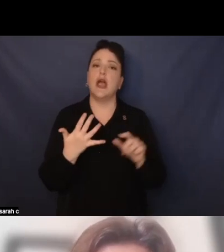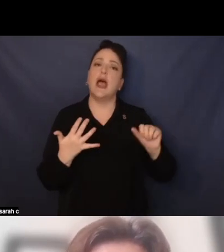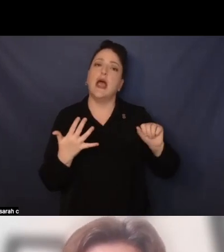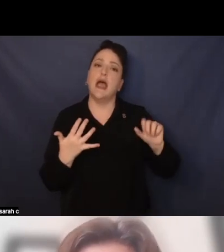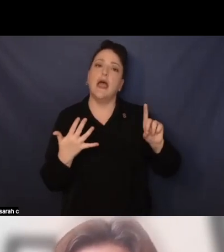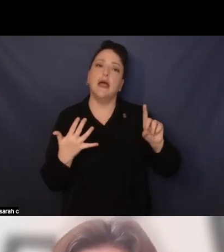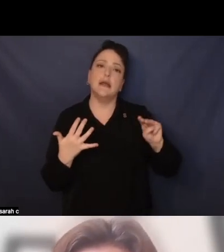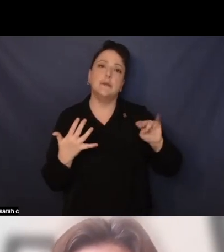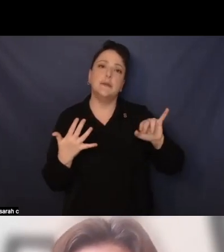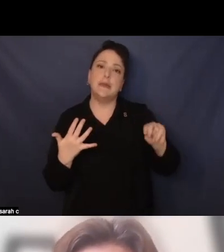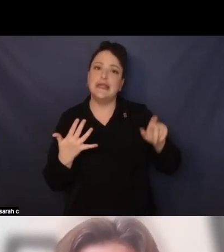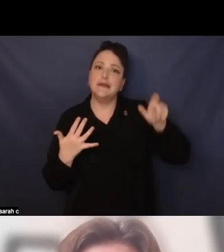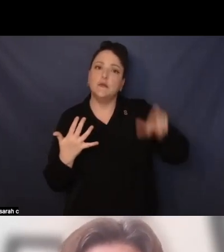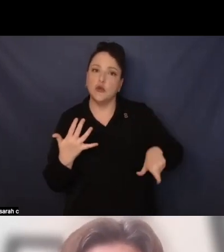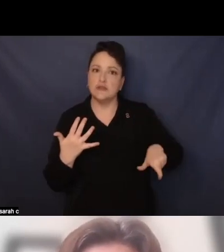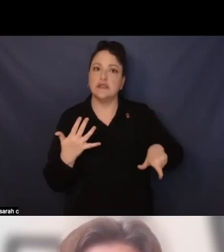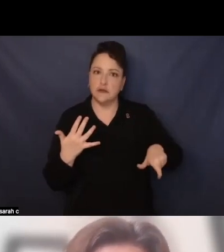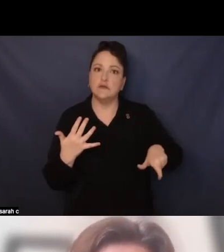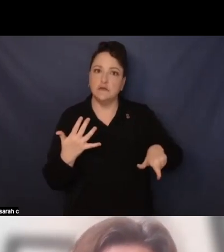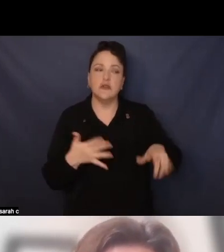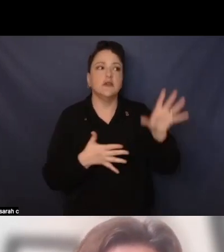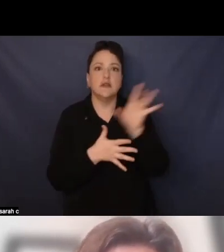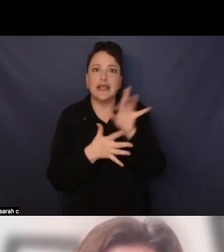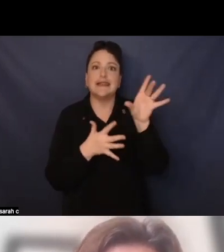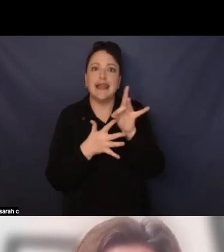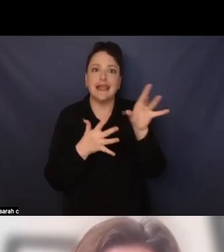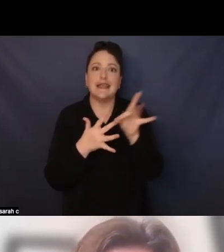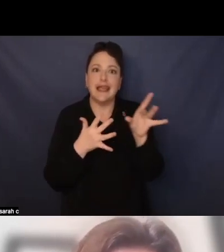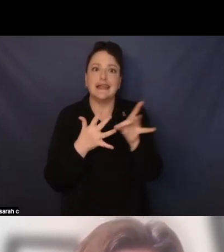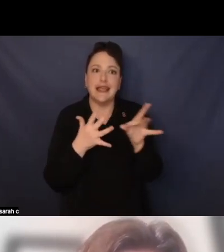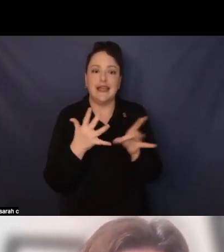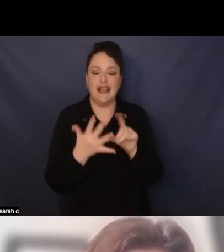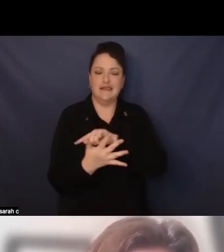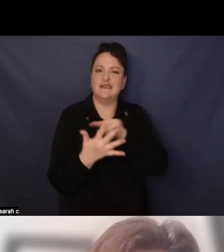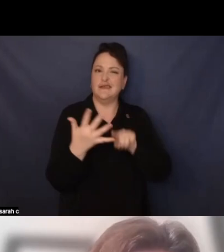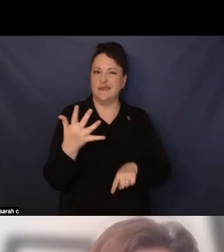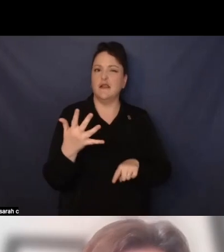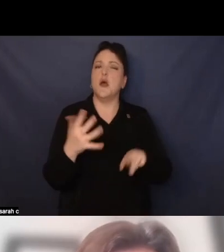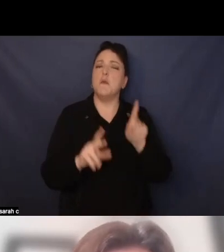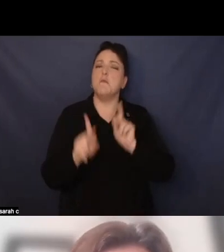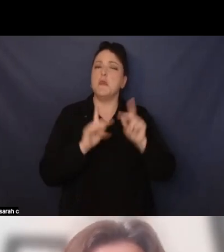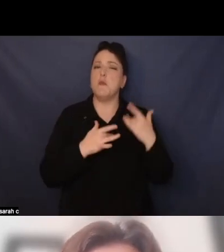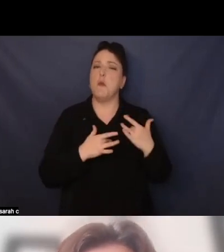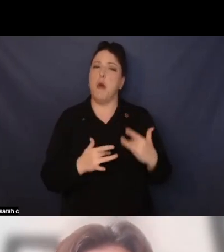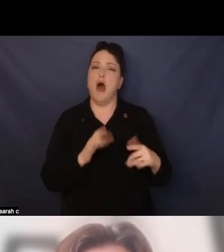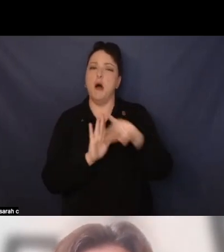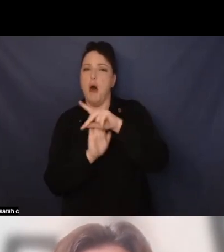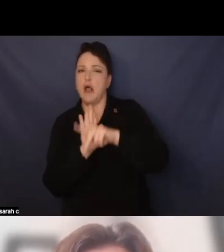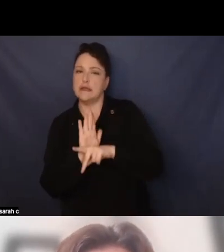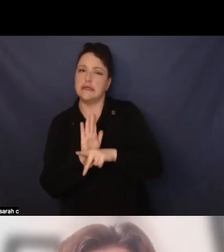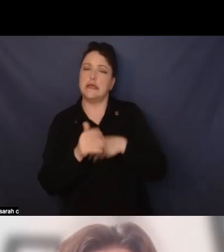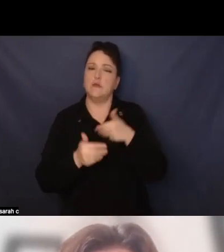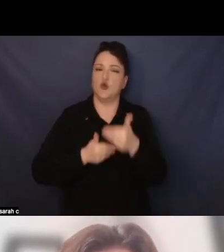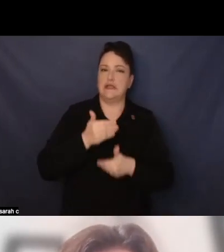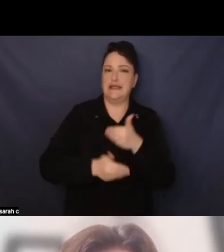people who you think have some kind of power over policies and procedures. If your healthcare system